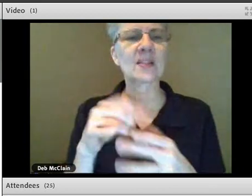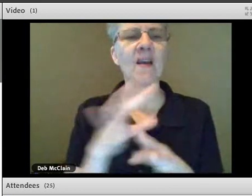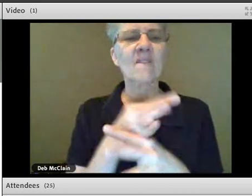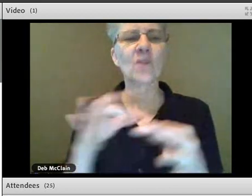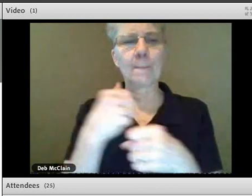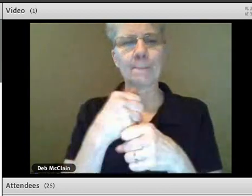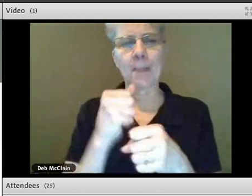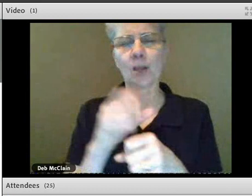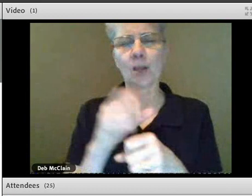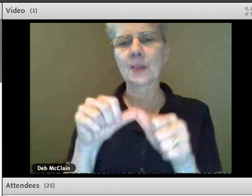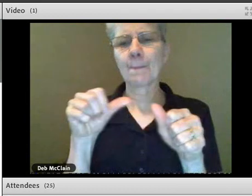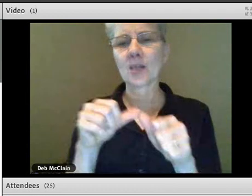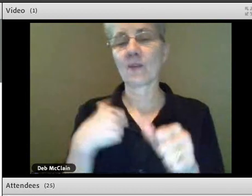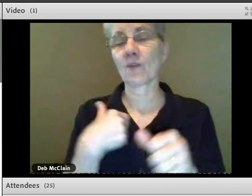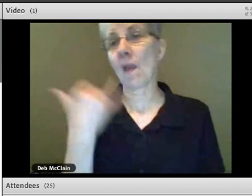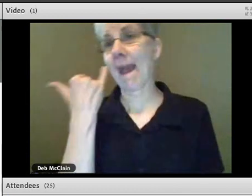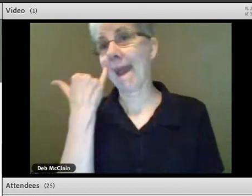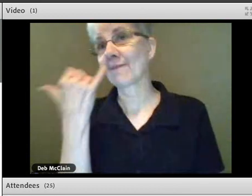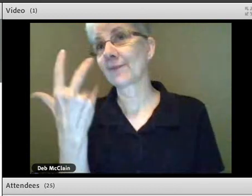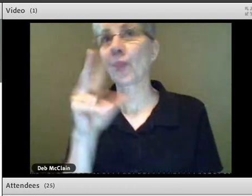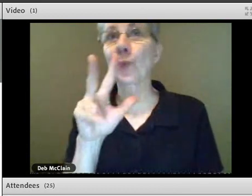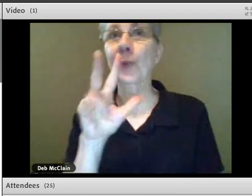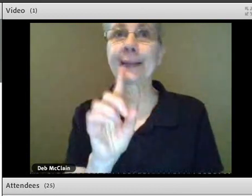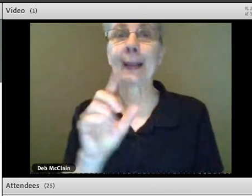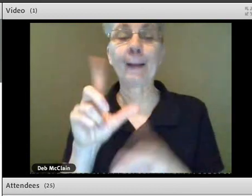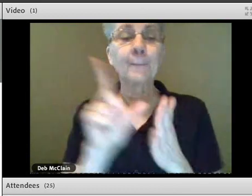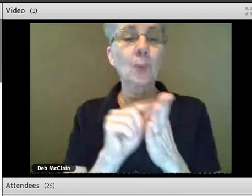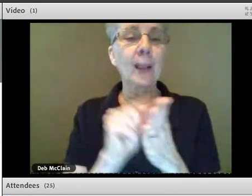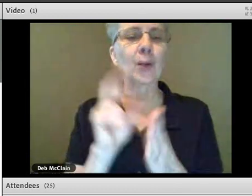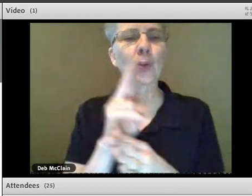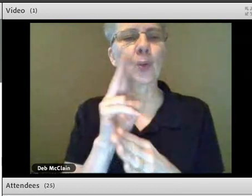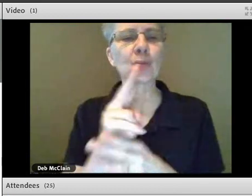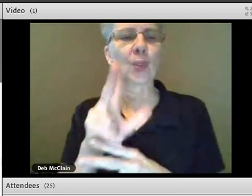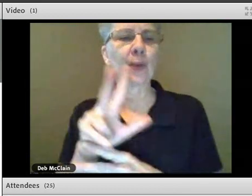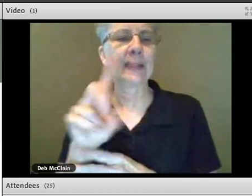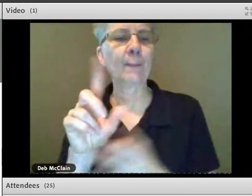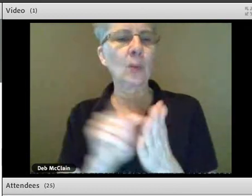so if you have a 3-D printer, build a training course for it so in order to use the 3-D printer,